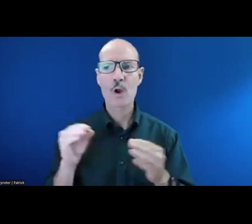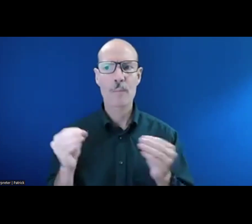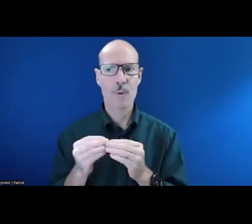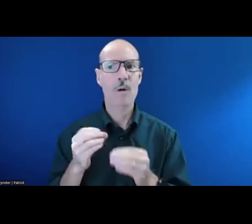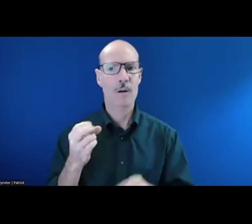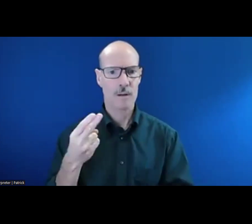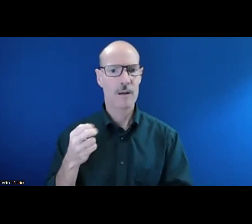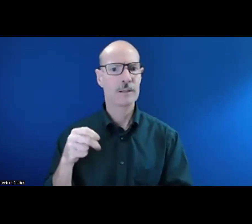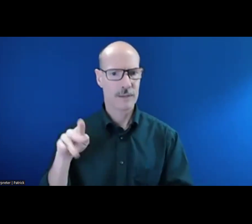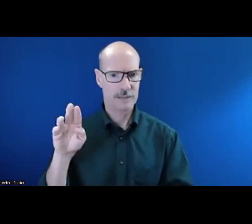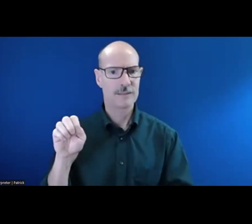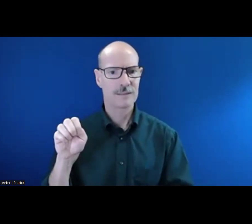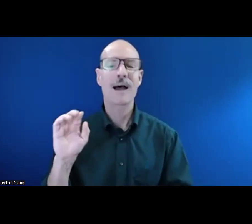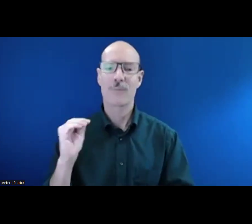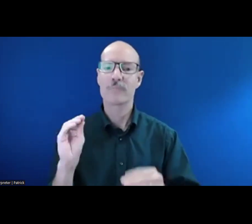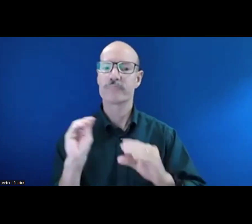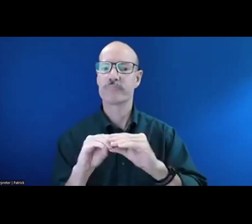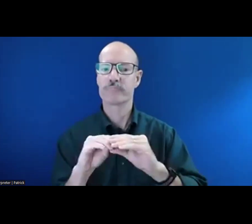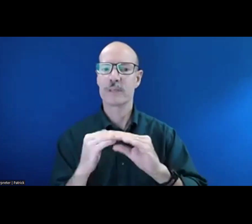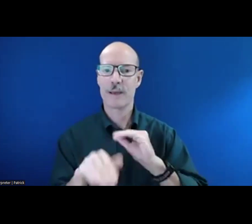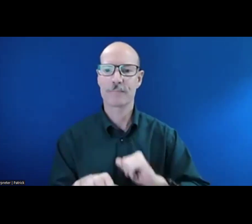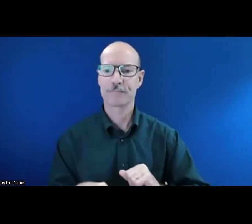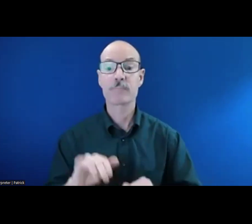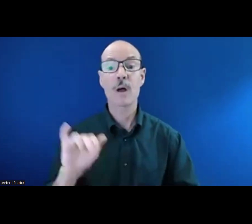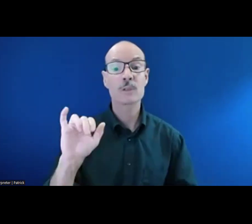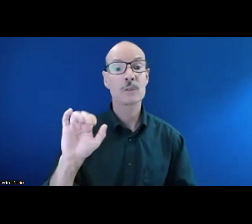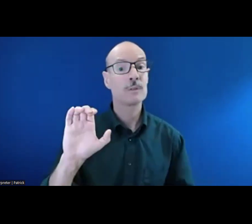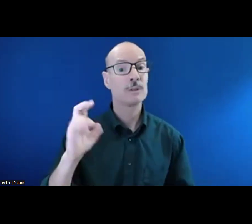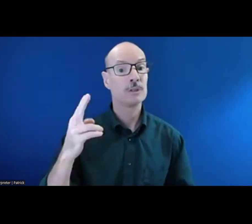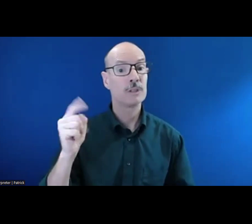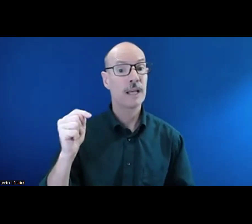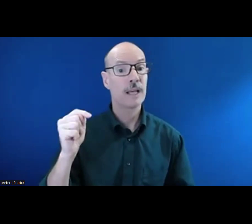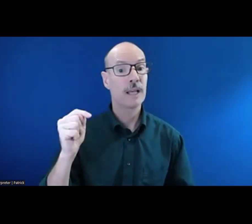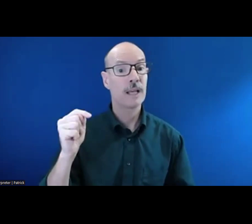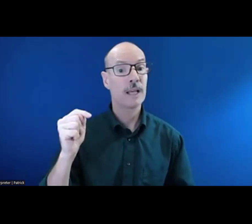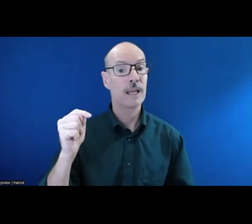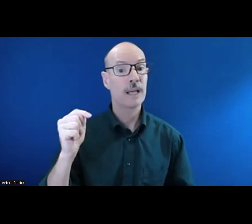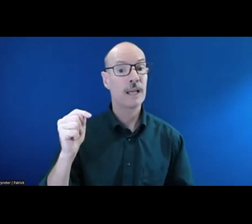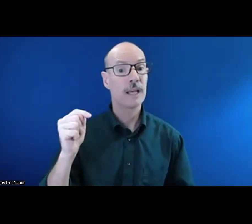And then we have a comment in the chat that might be helpful to the larger group.